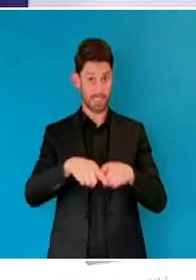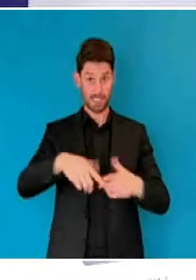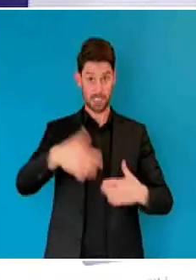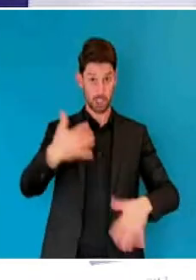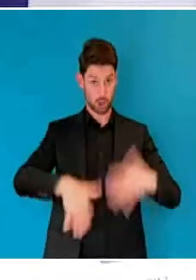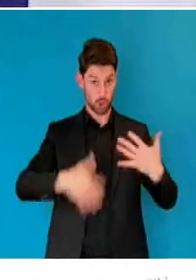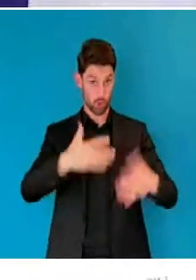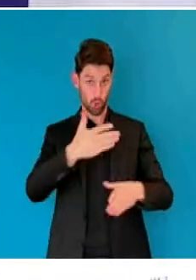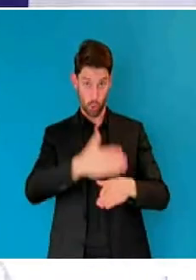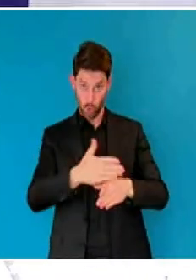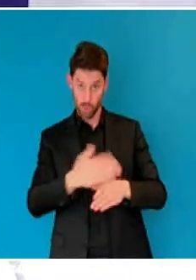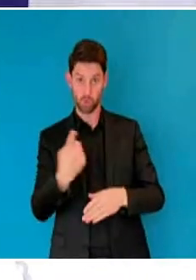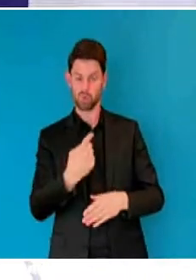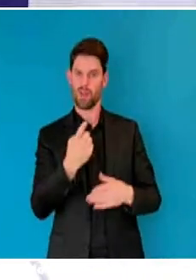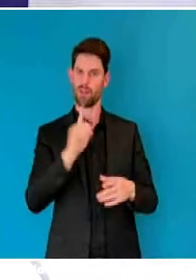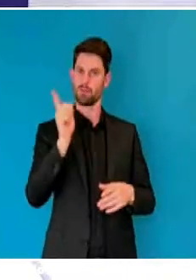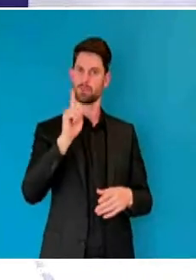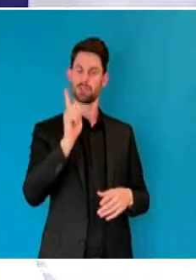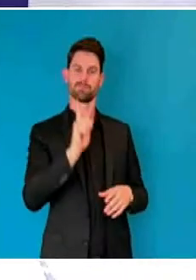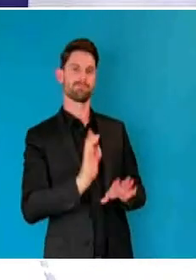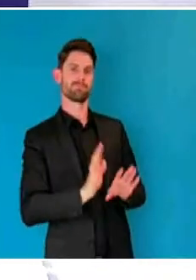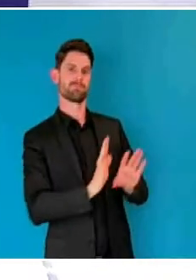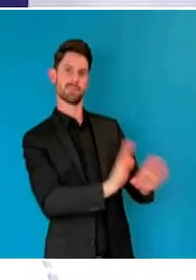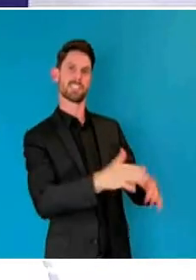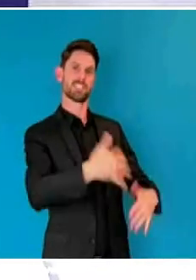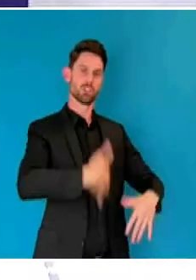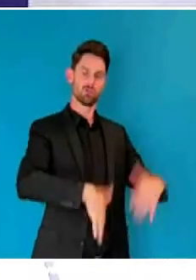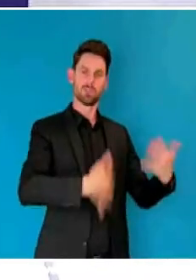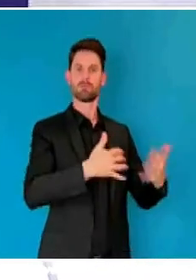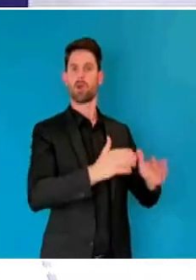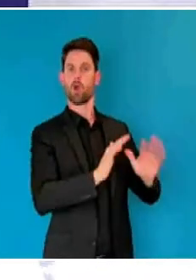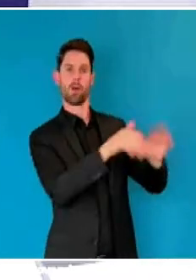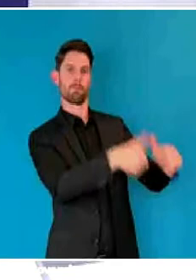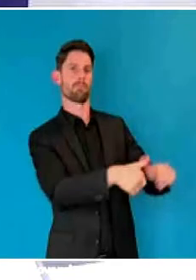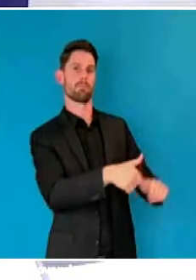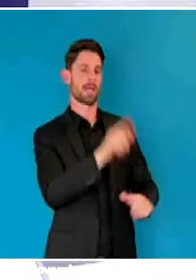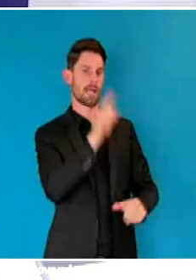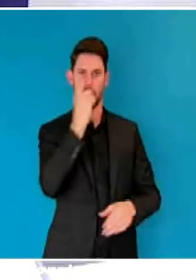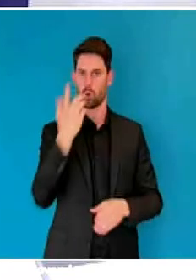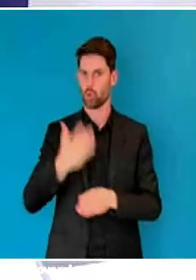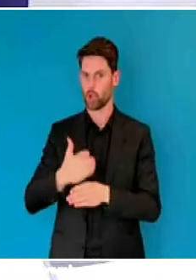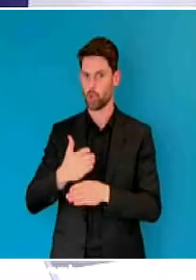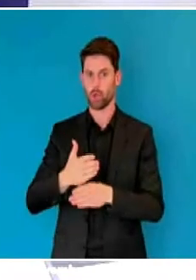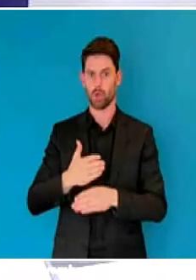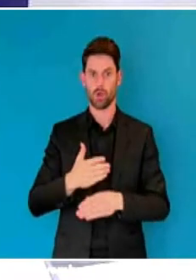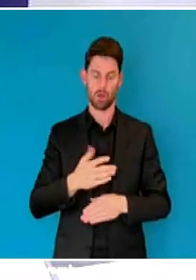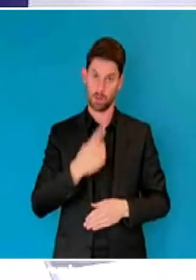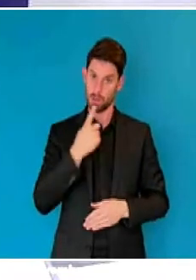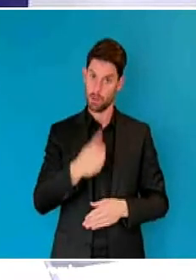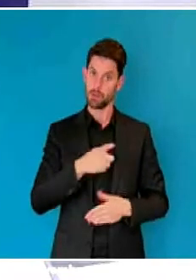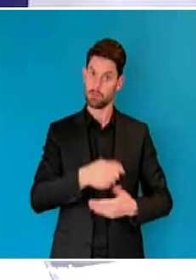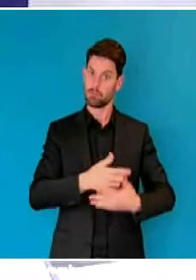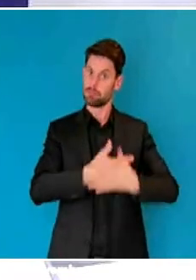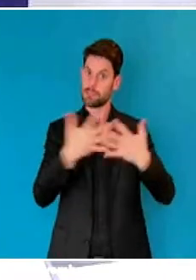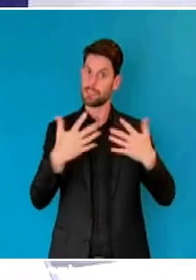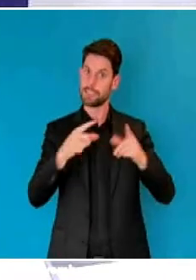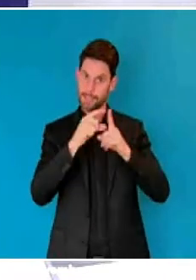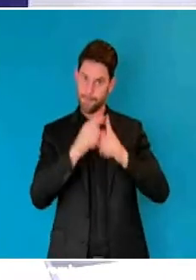are off on workers compensation through illness was an extraordinarily difficult and complex undertaking.